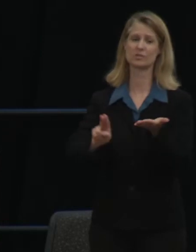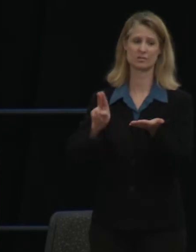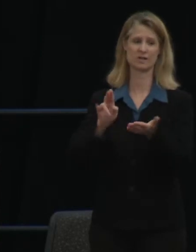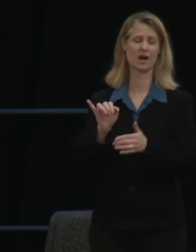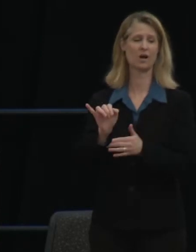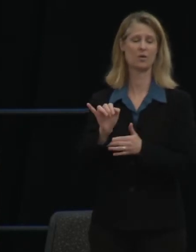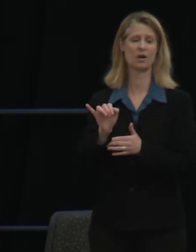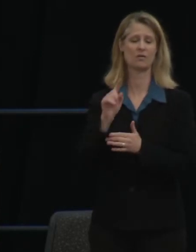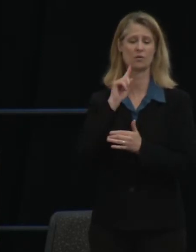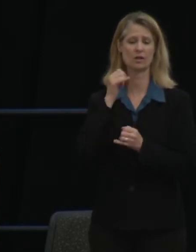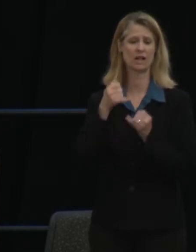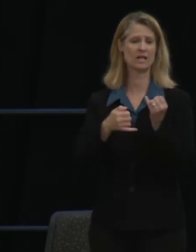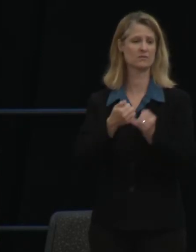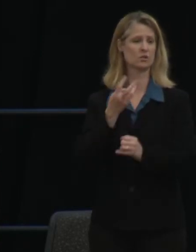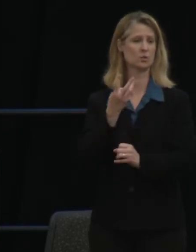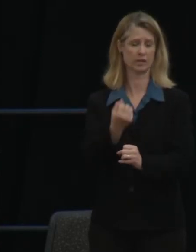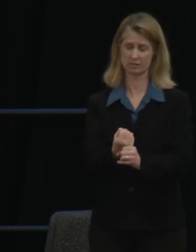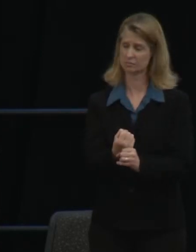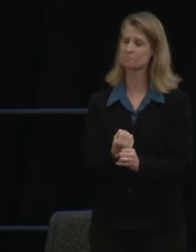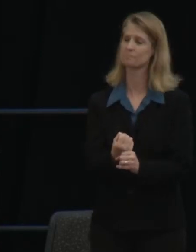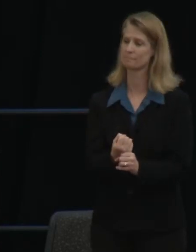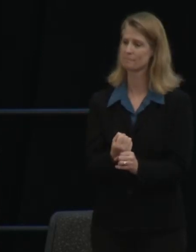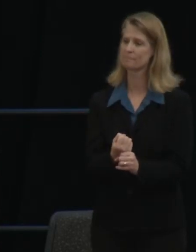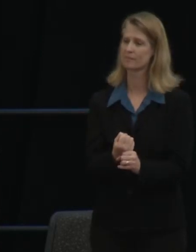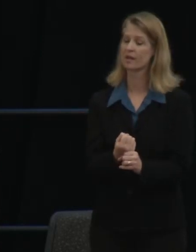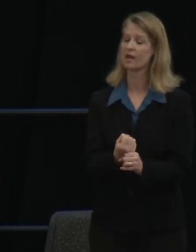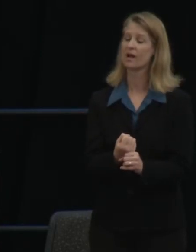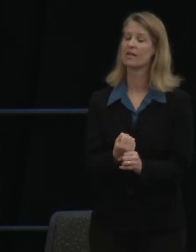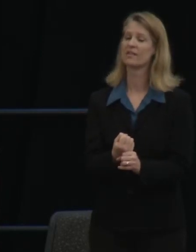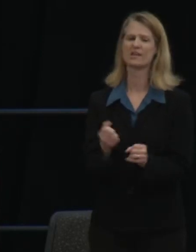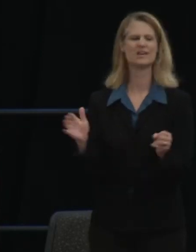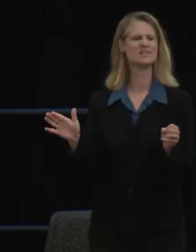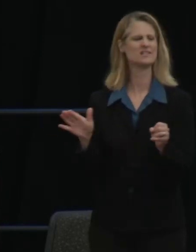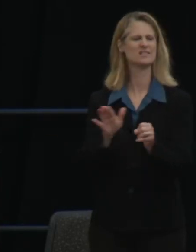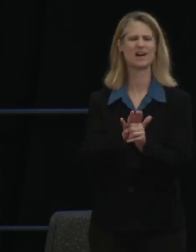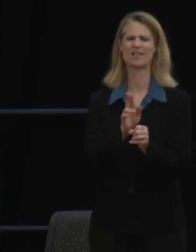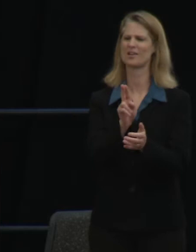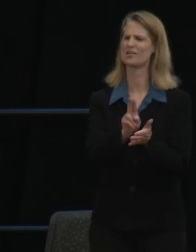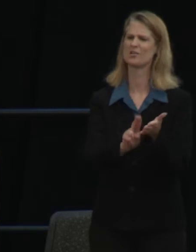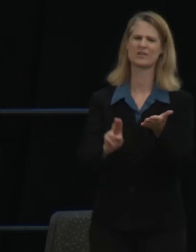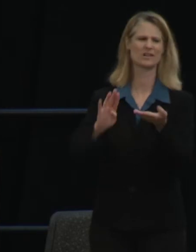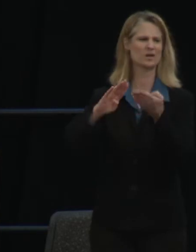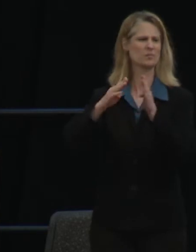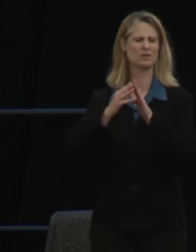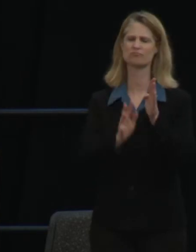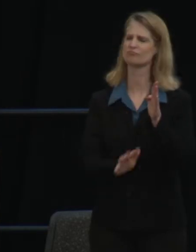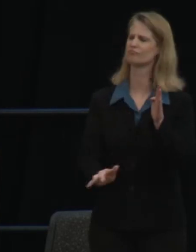for the past few years. The entire university community shares in your